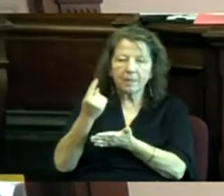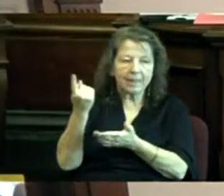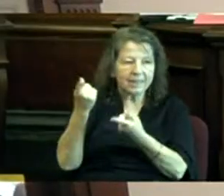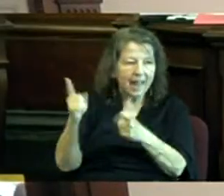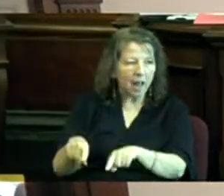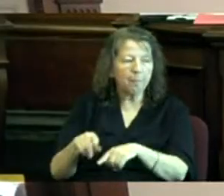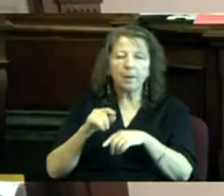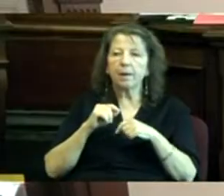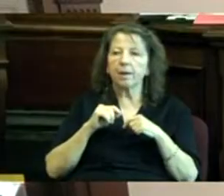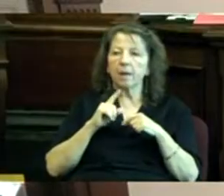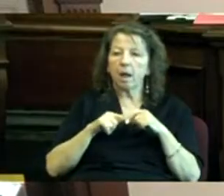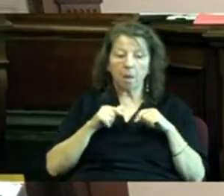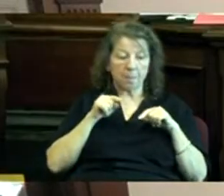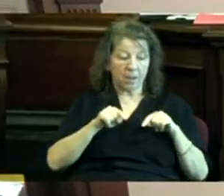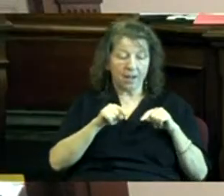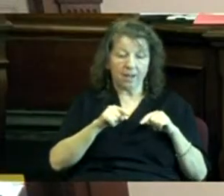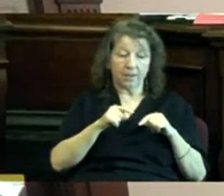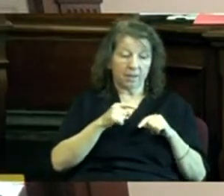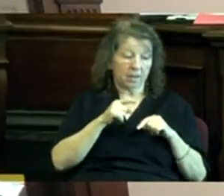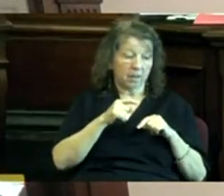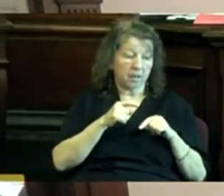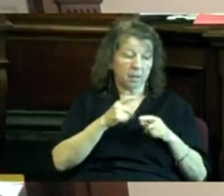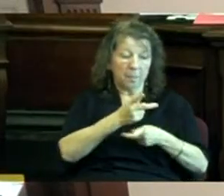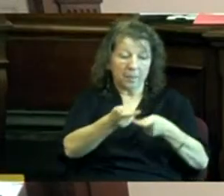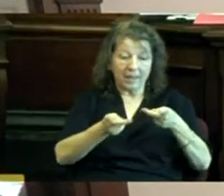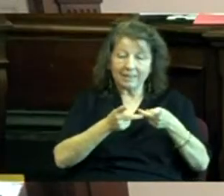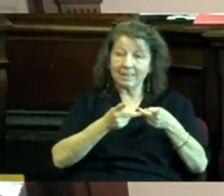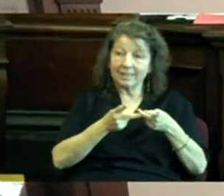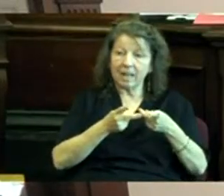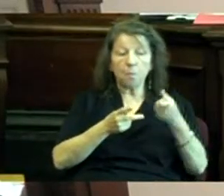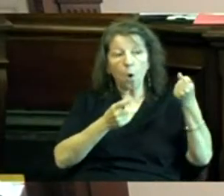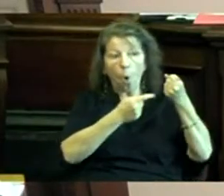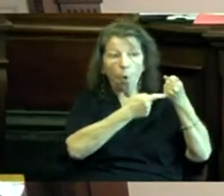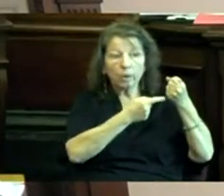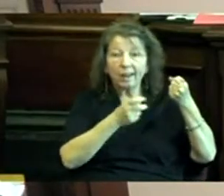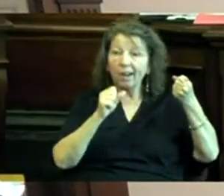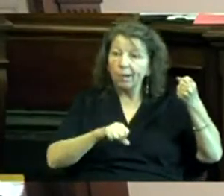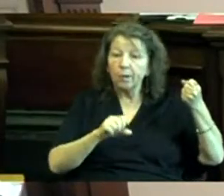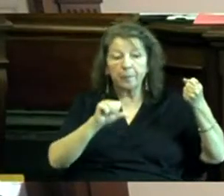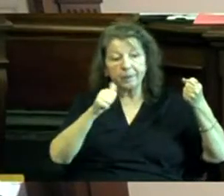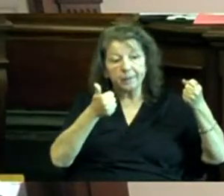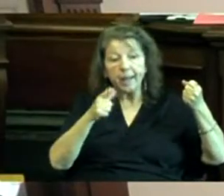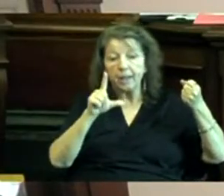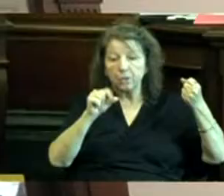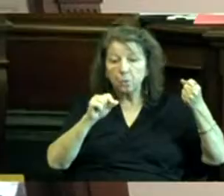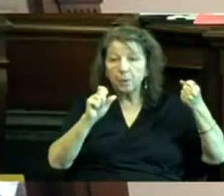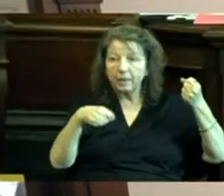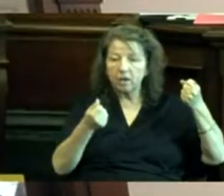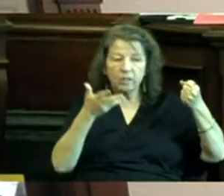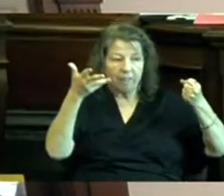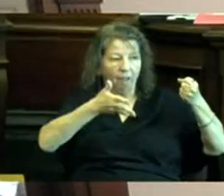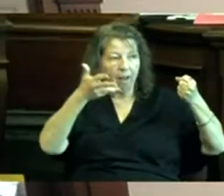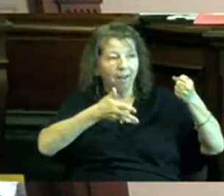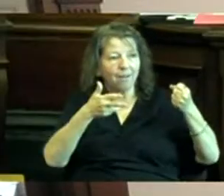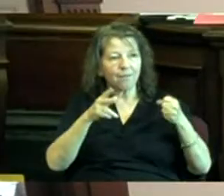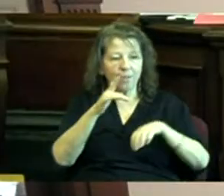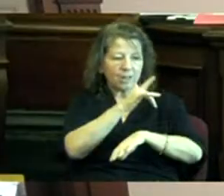because there's remediation that needs to happen. But even with the ones that we're saving,